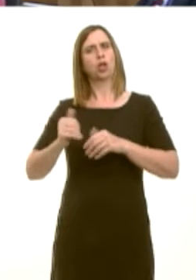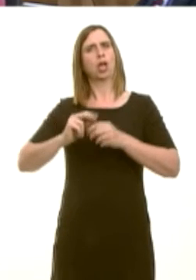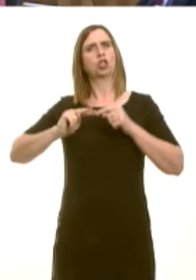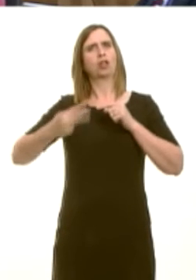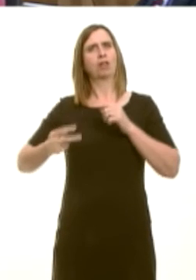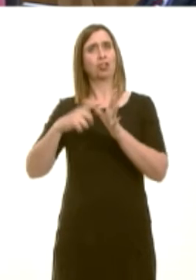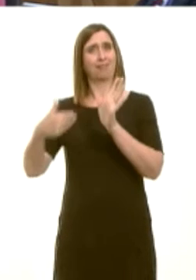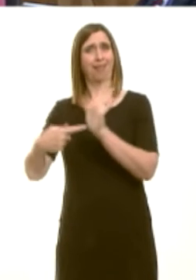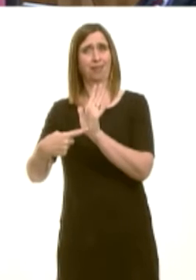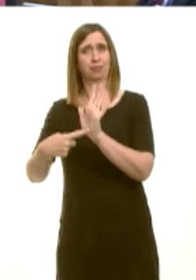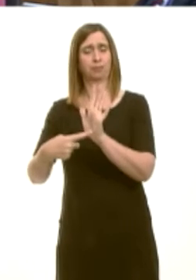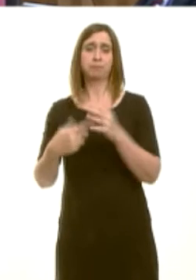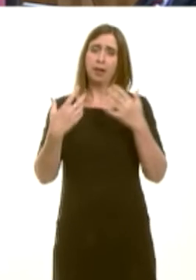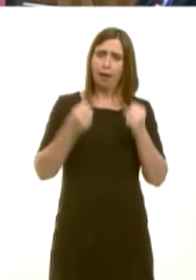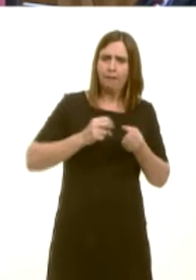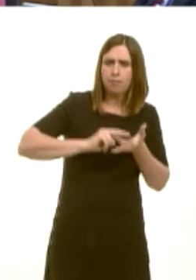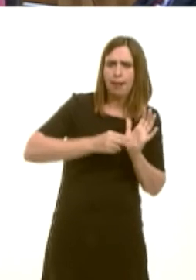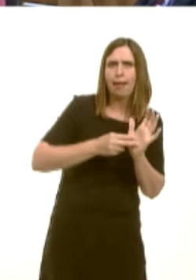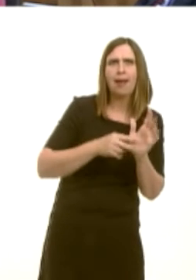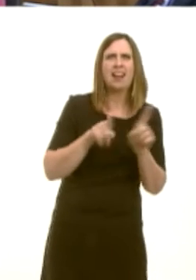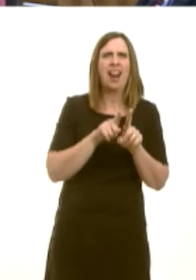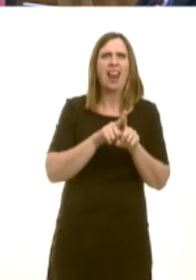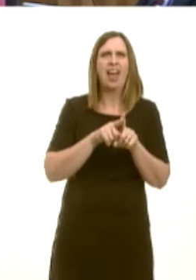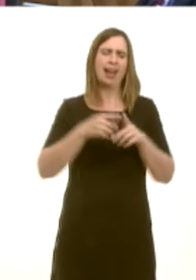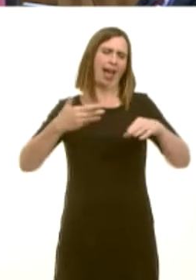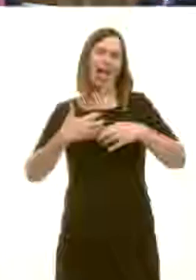or are planning to introduce, targeted legislation, such as the Active Travel (Wales) Act 2013,